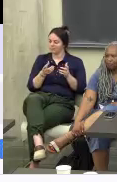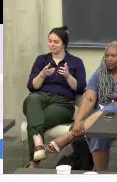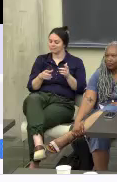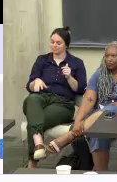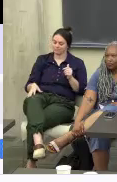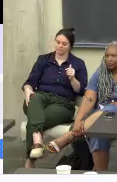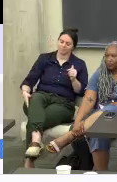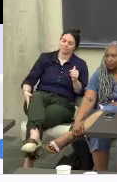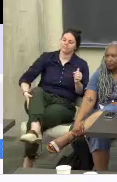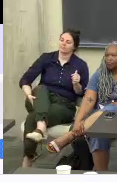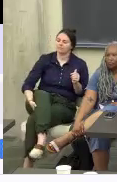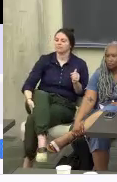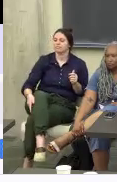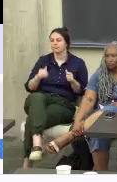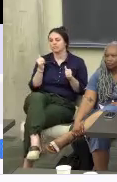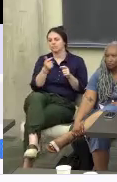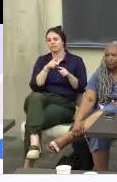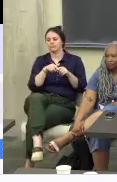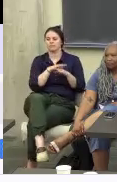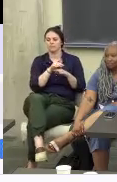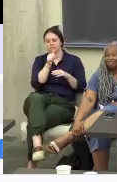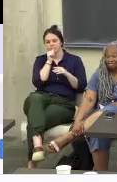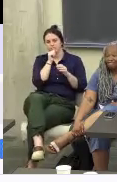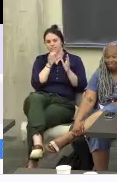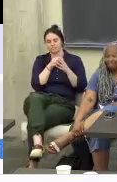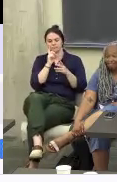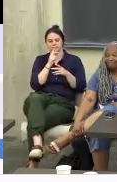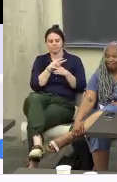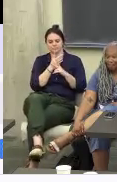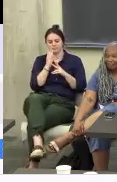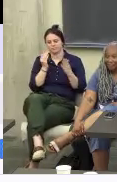But they all depend on the private sector for their products and services.